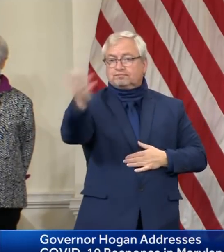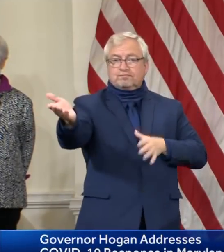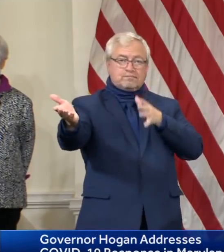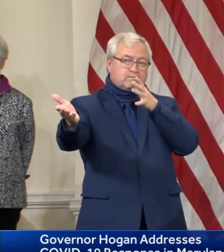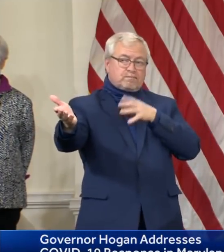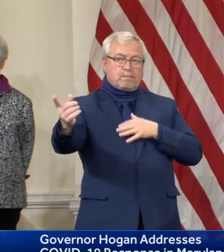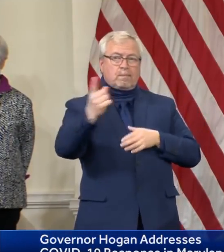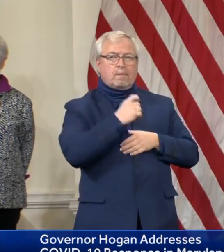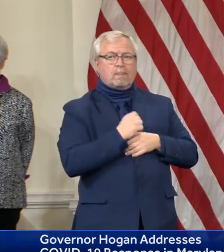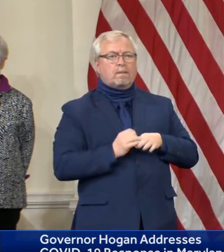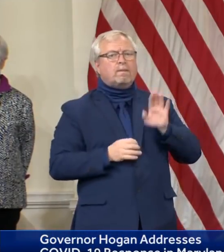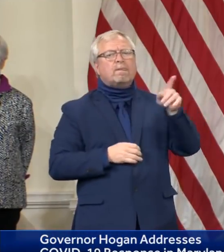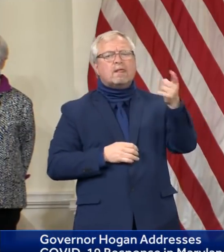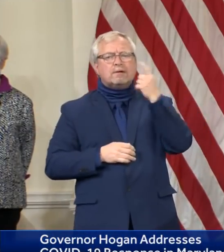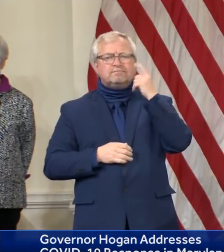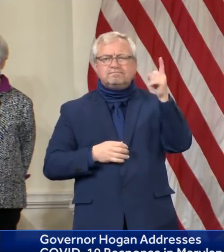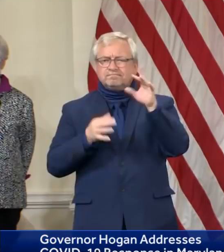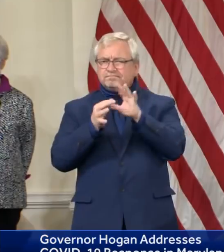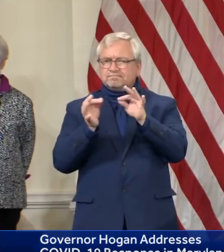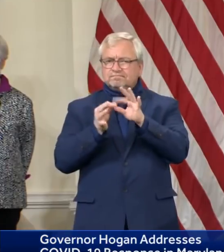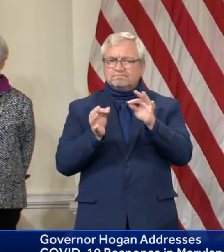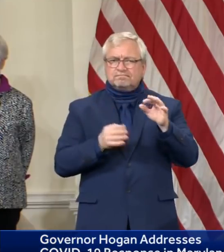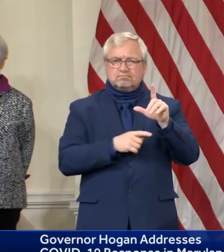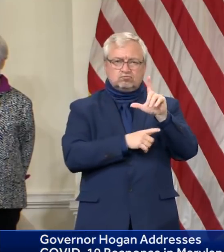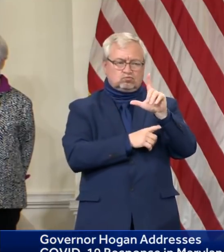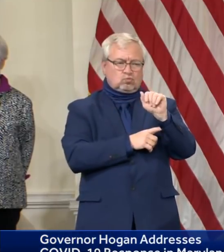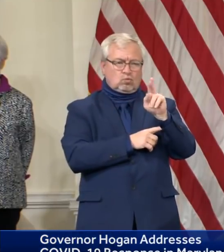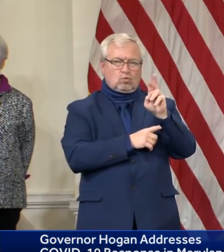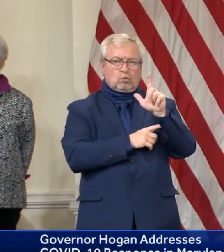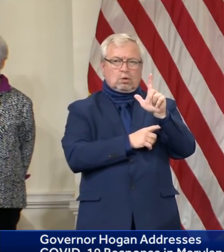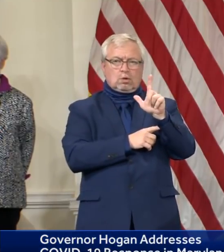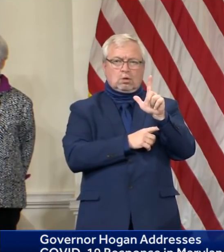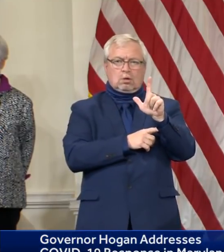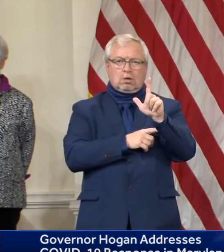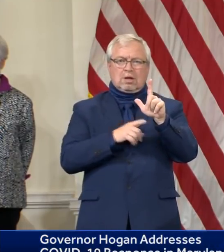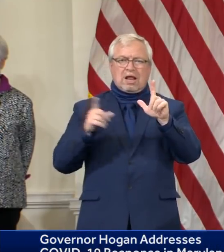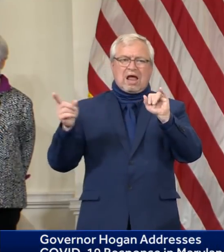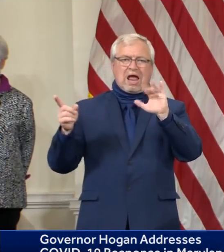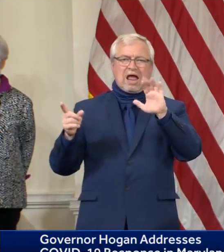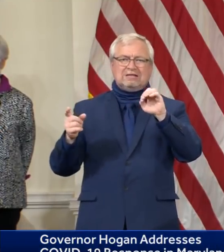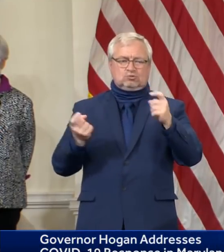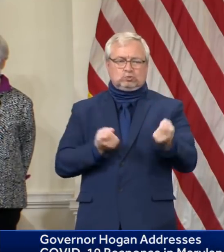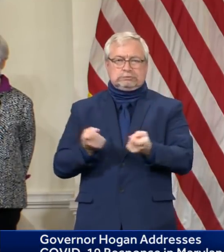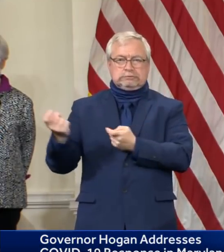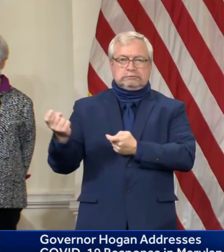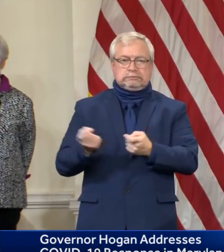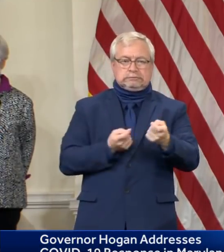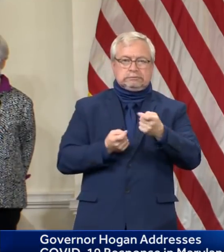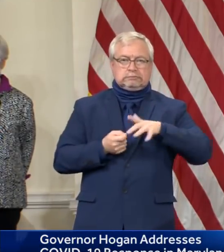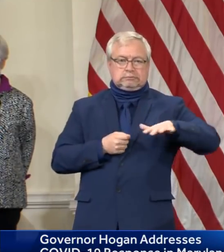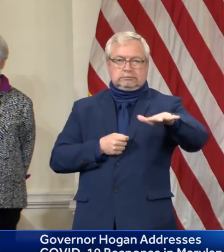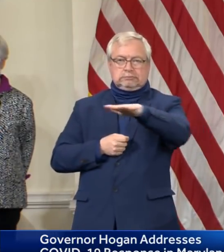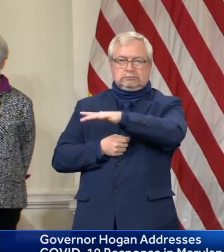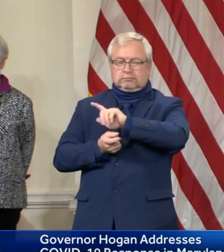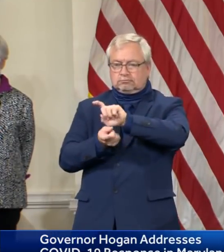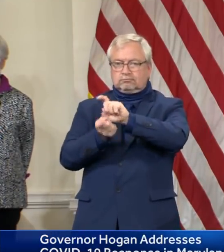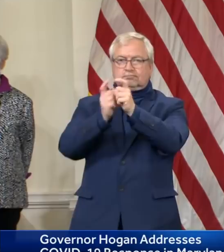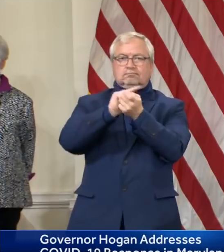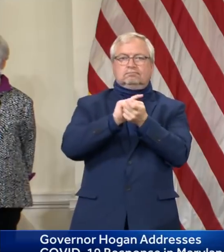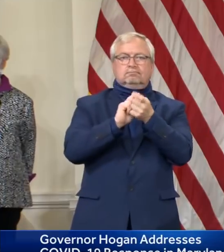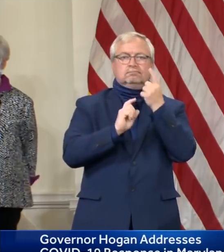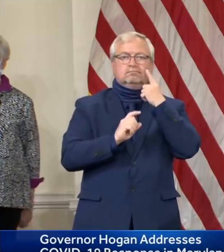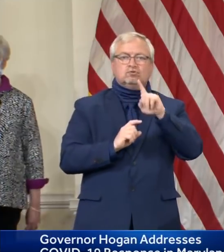IT DID NOT HAVE TO DO WITH ANY ORDER.